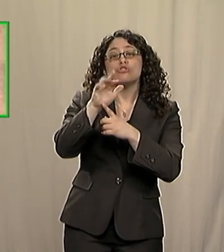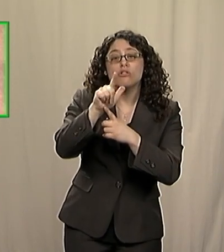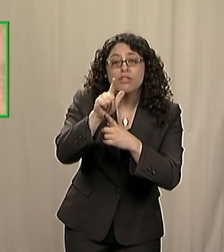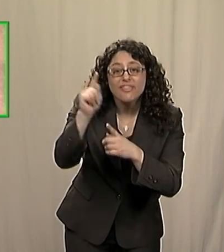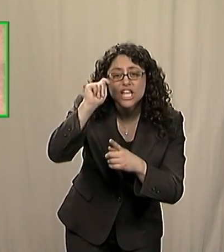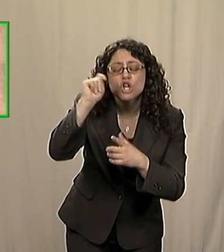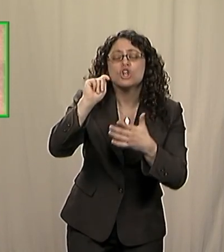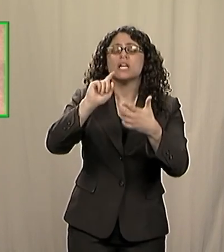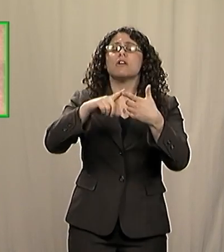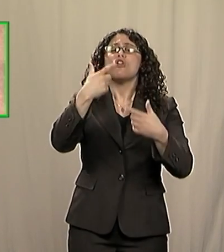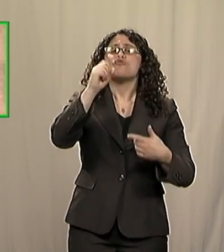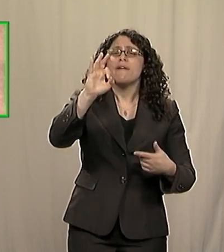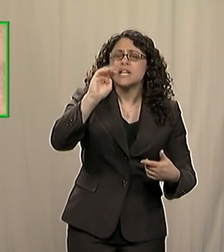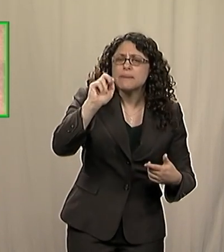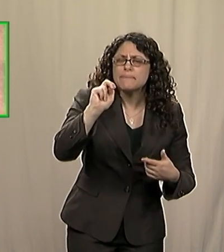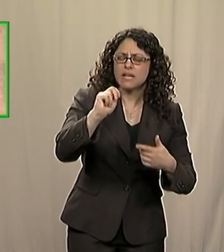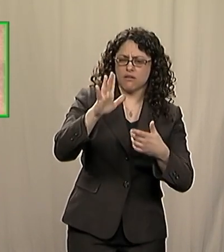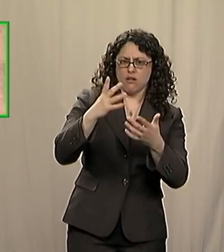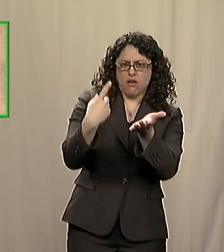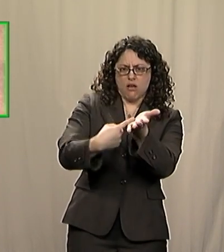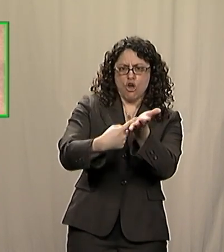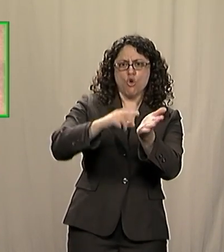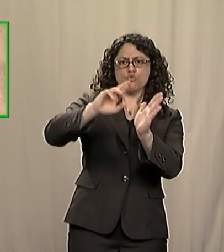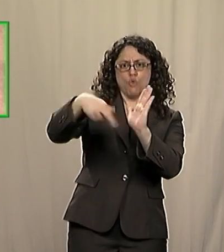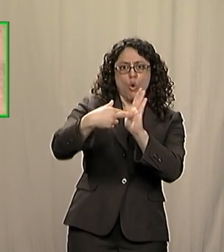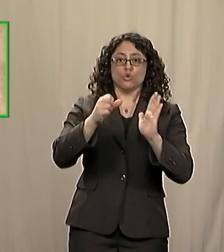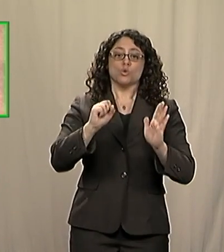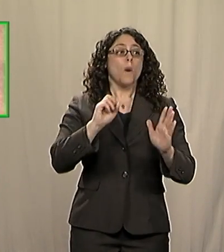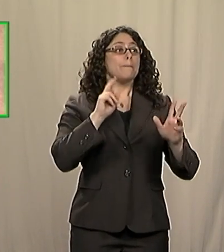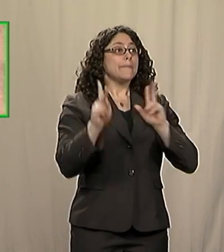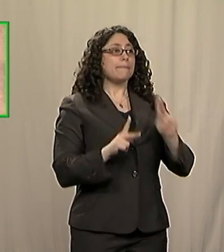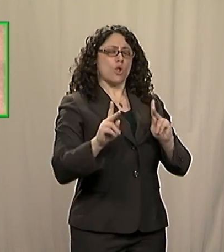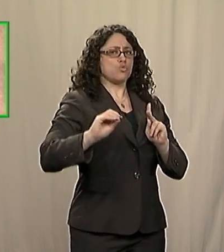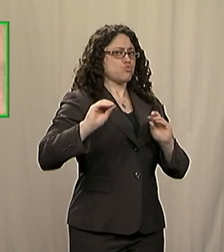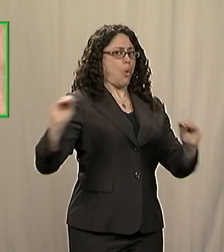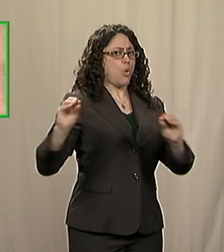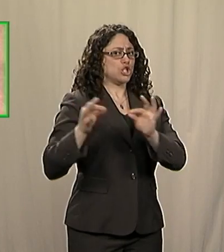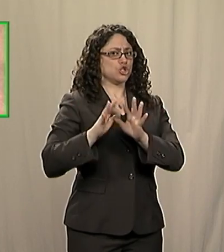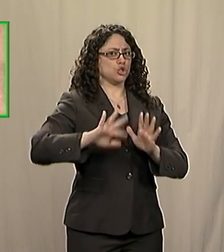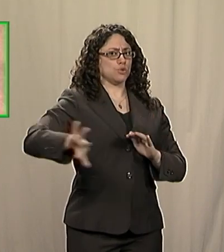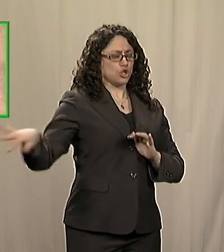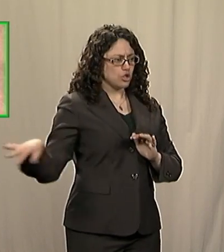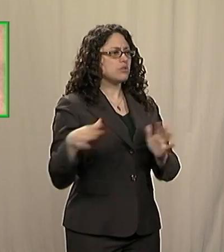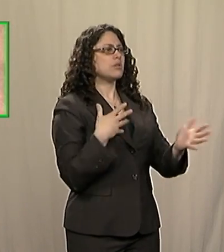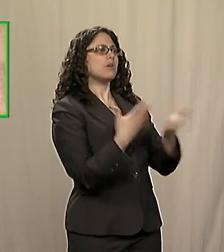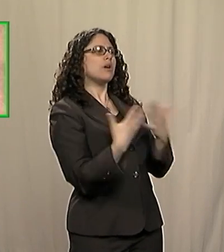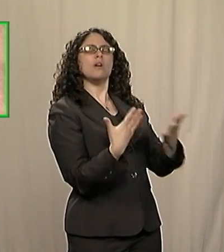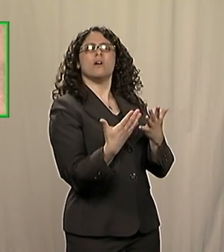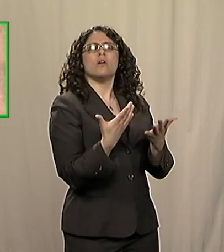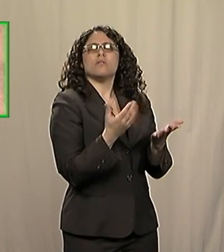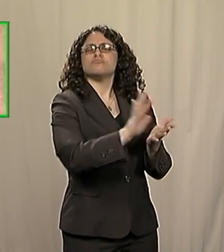the roles that people enact during conversation? And this is a crucial point. Many of the metaphors are discussions